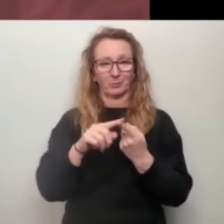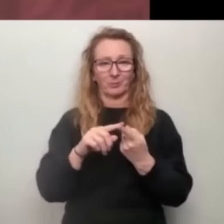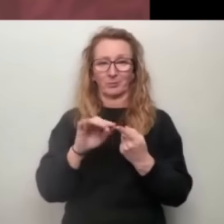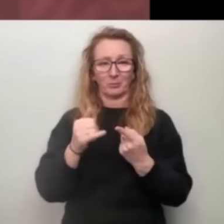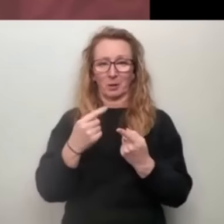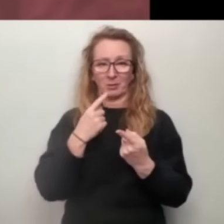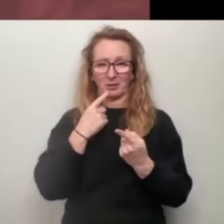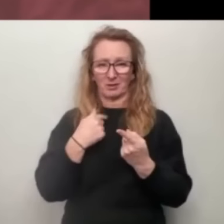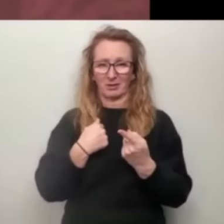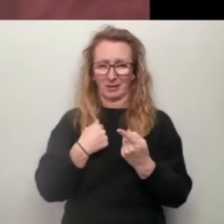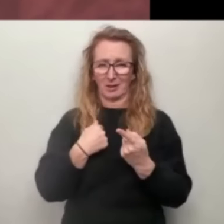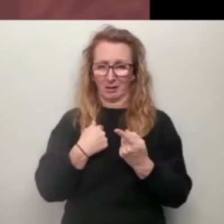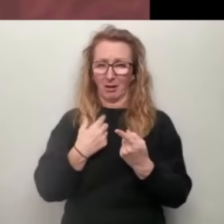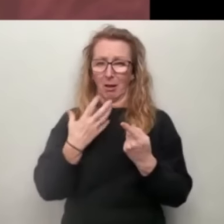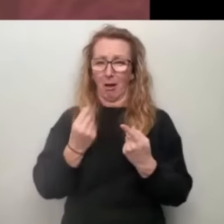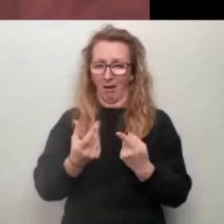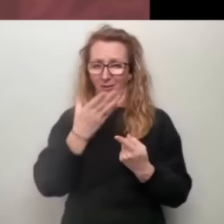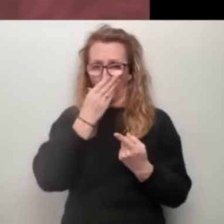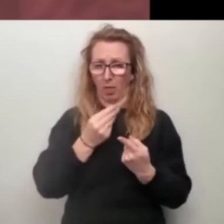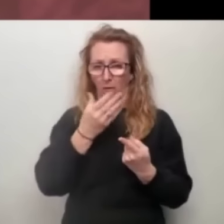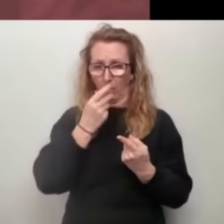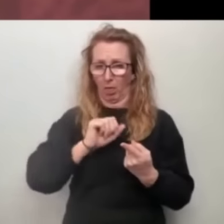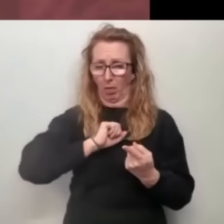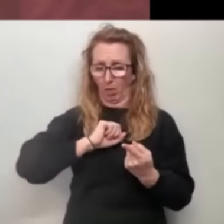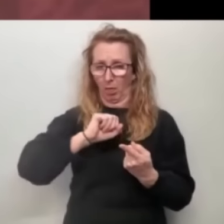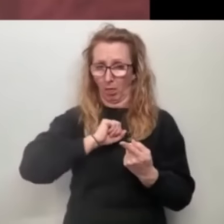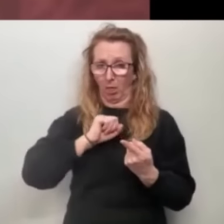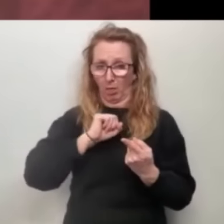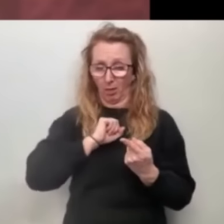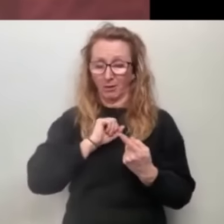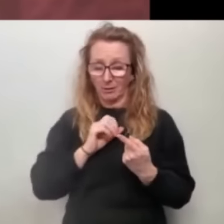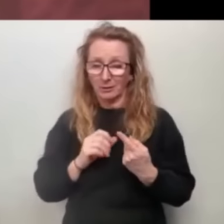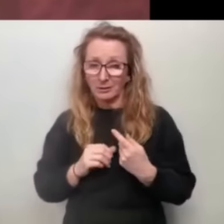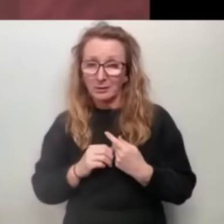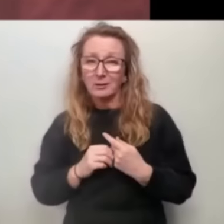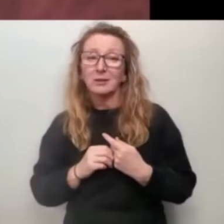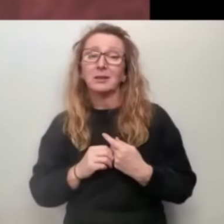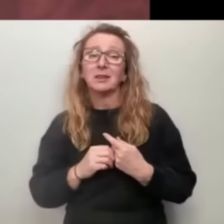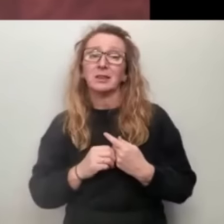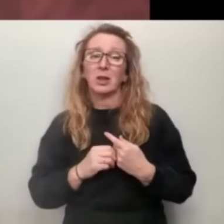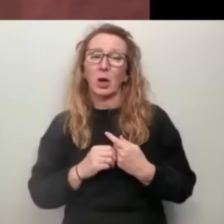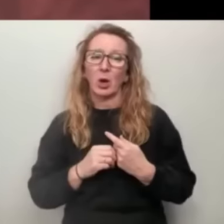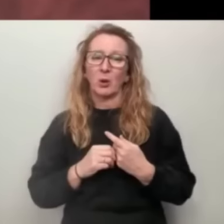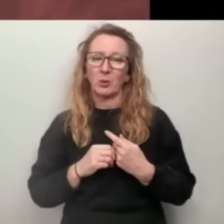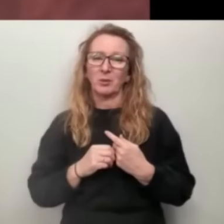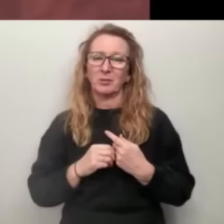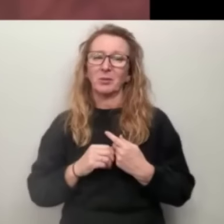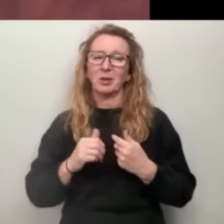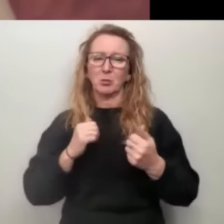I'm suffering from a little bit of a cough, the tail end of a cold. So you'd be proud of me to know that I'm gonna be soldiering on tonight,